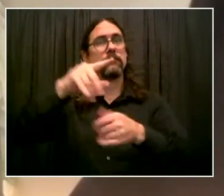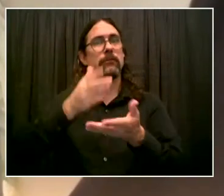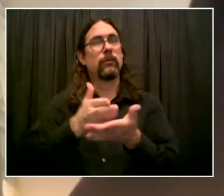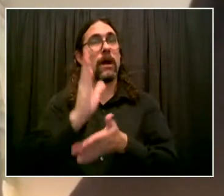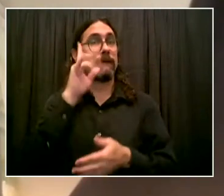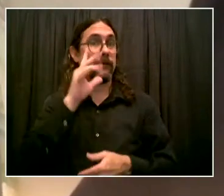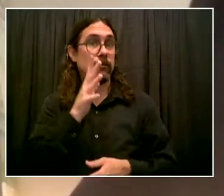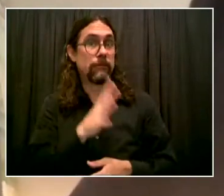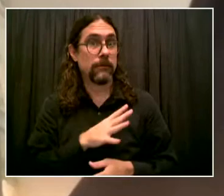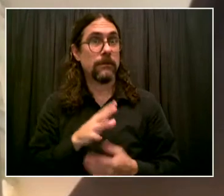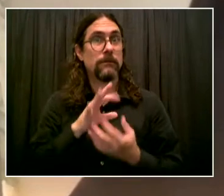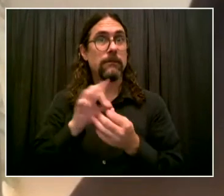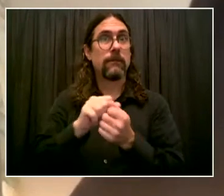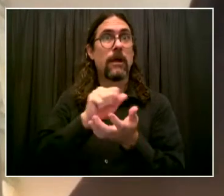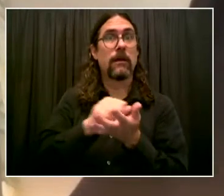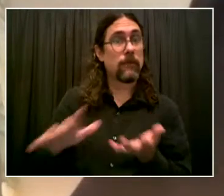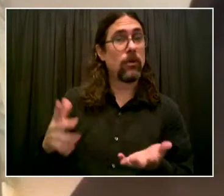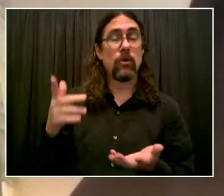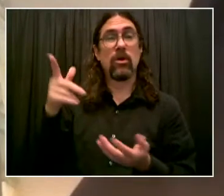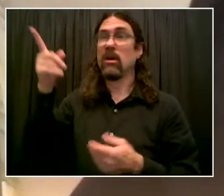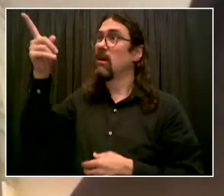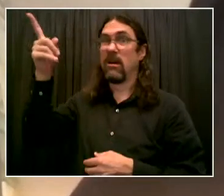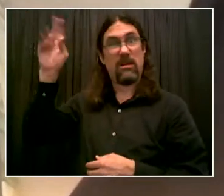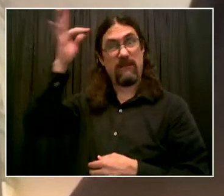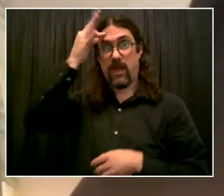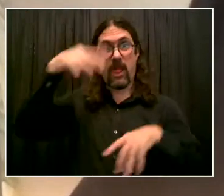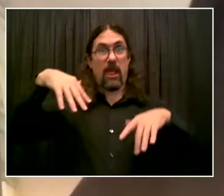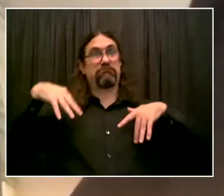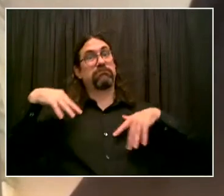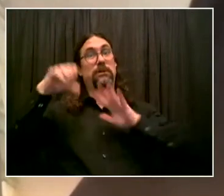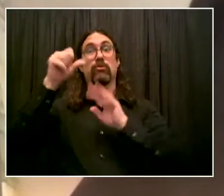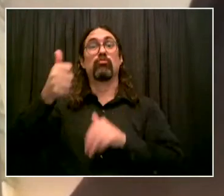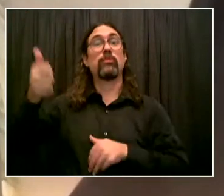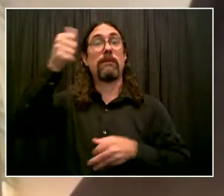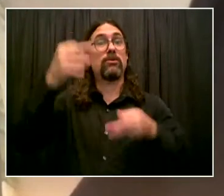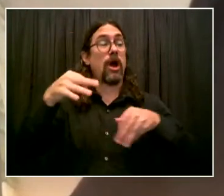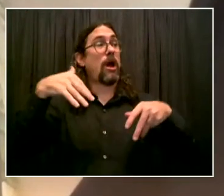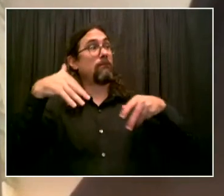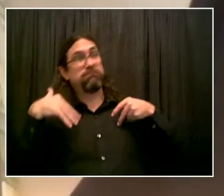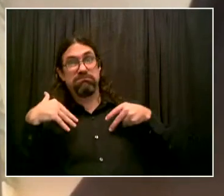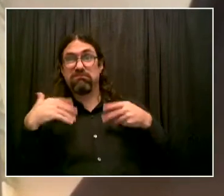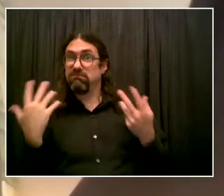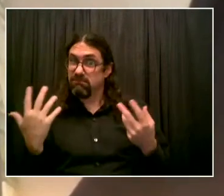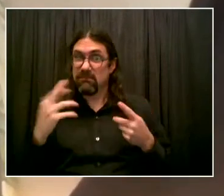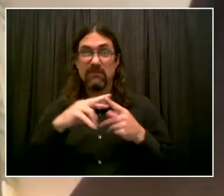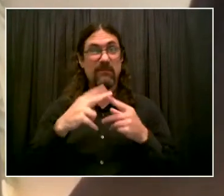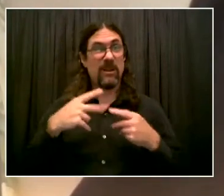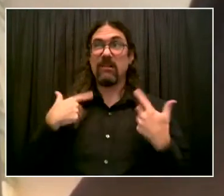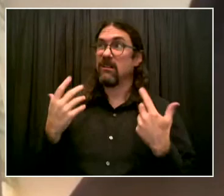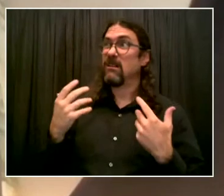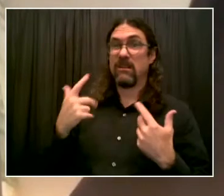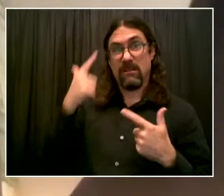THE FEDERAL PROTECTIONS? OTHER STATES WILL BAN